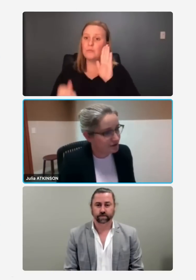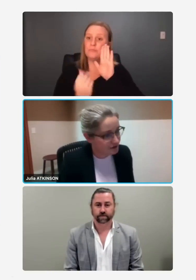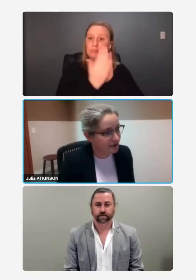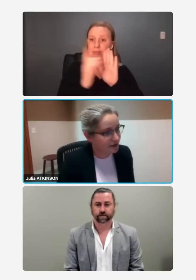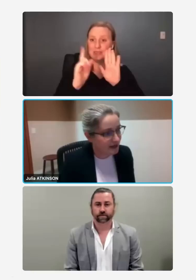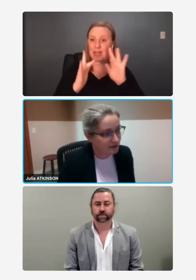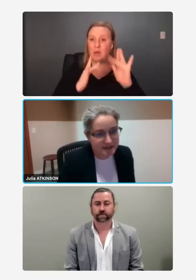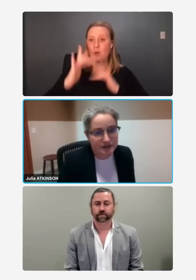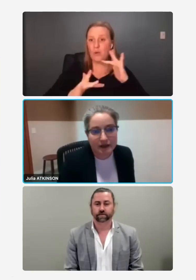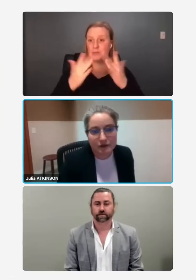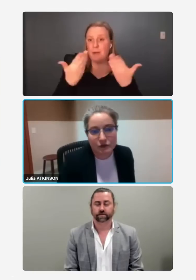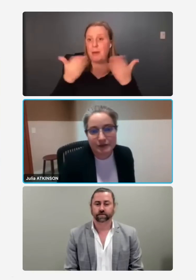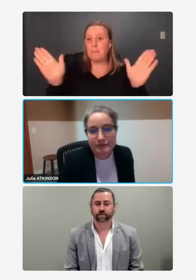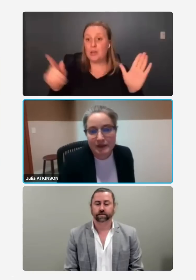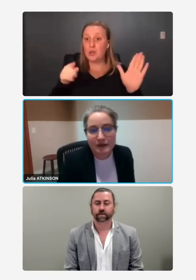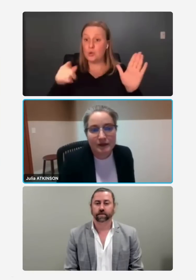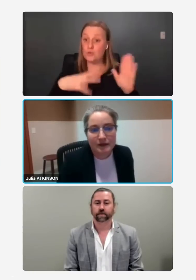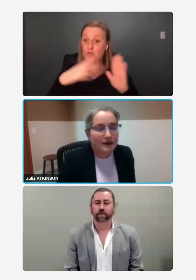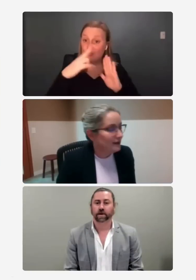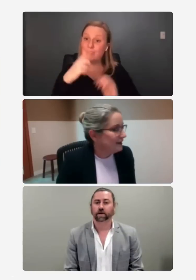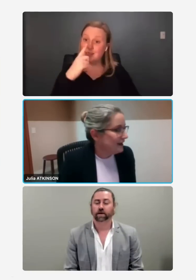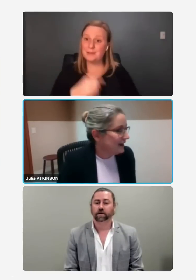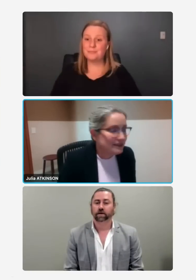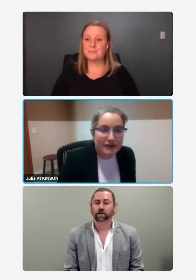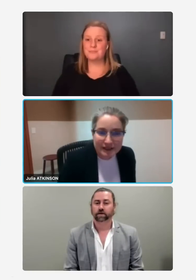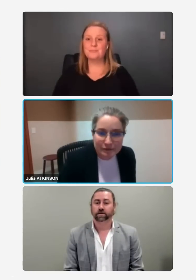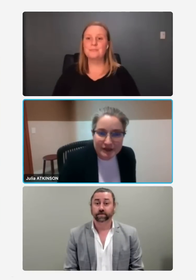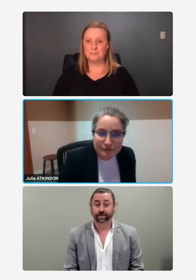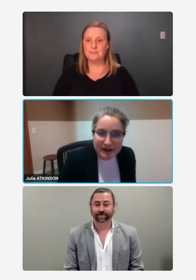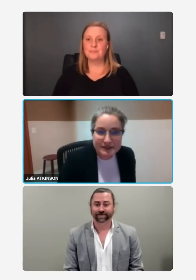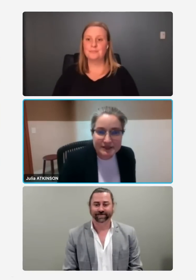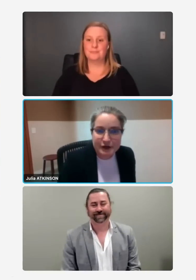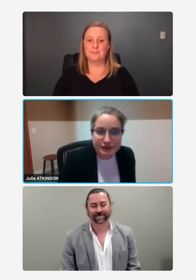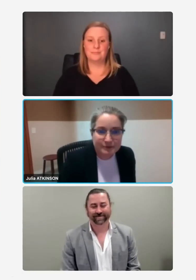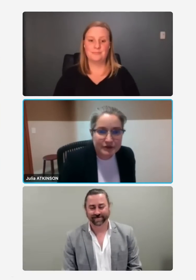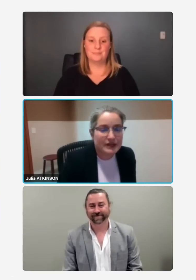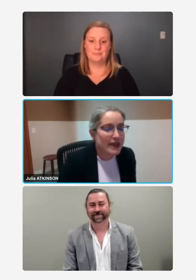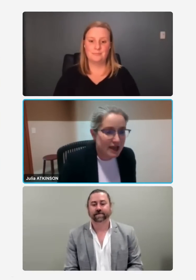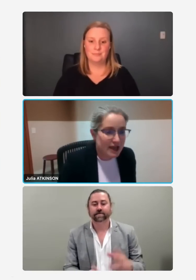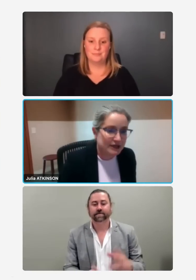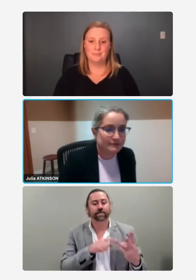if you're interested to read that please do take a look. Thirdly we ran a series of workshops on care